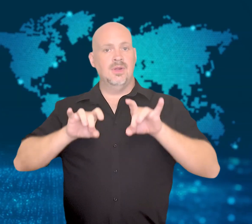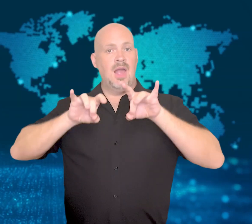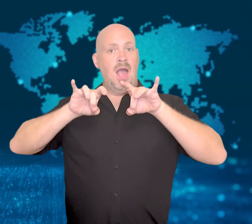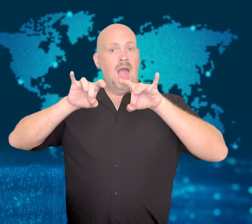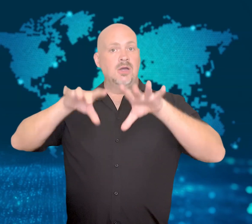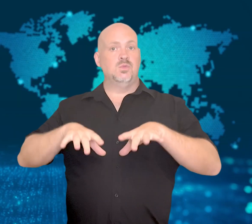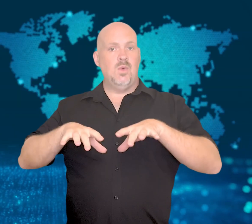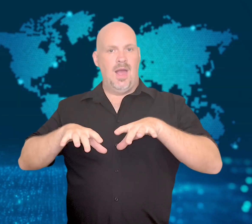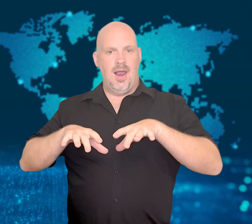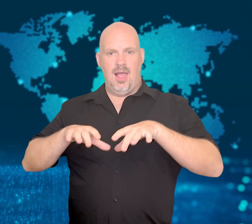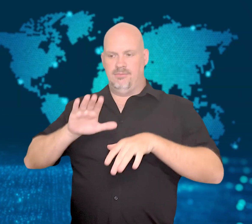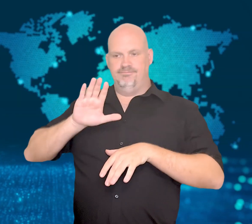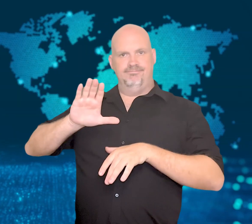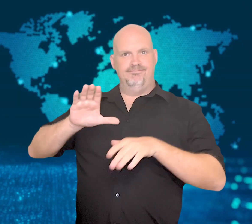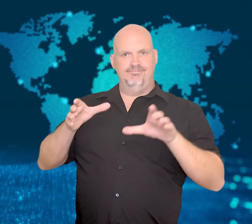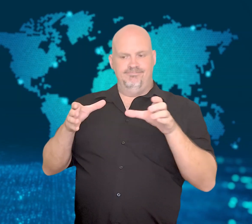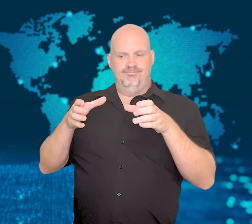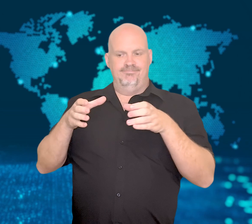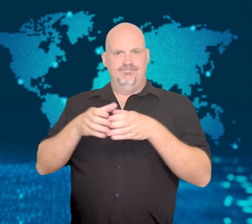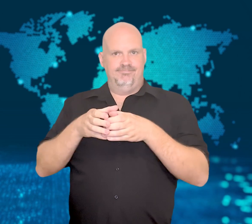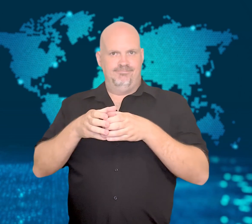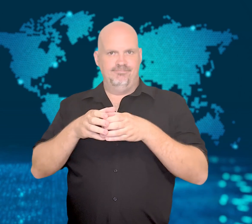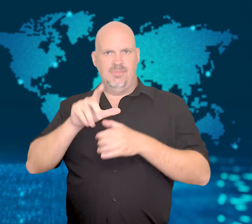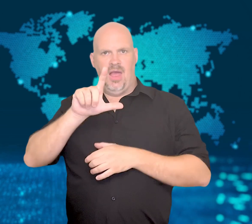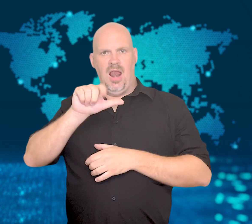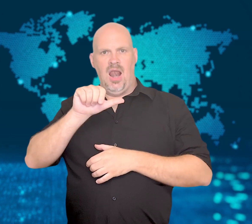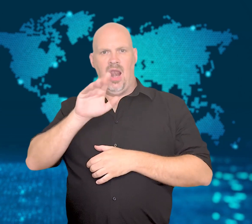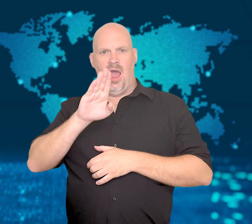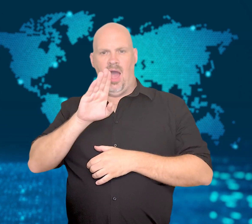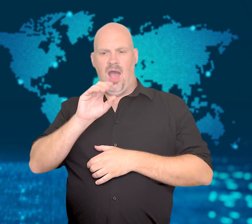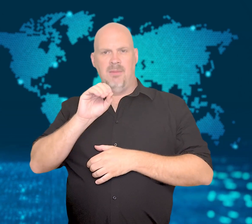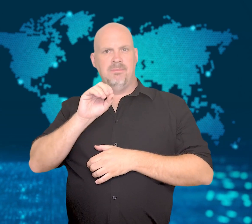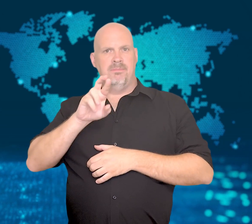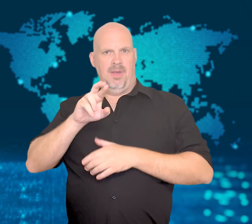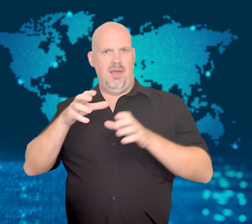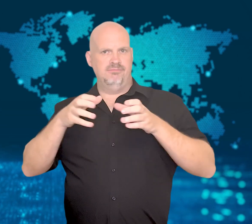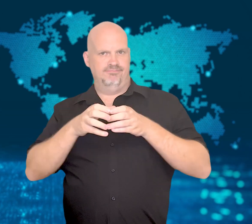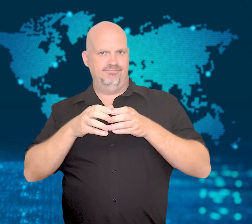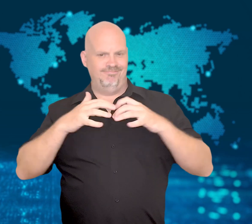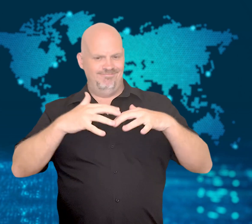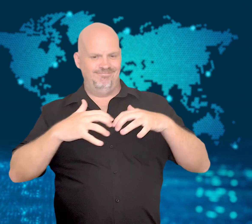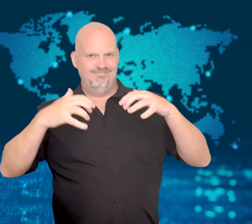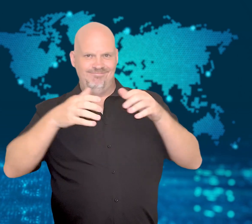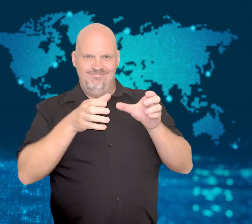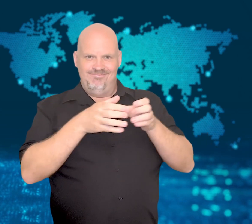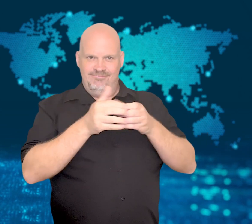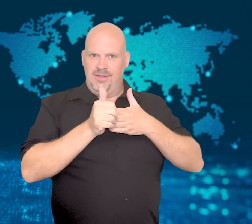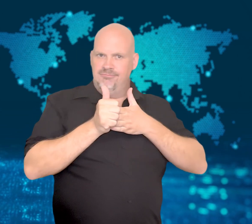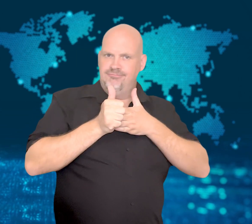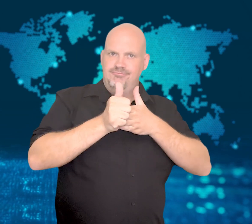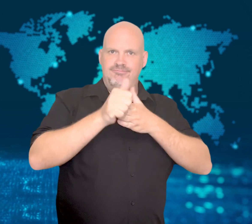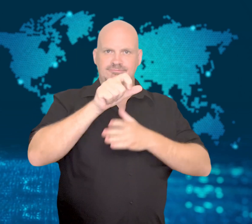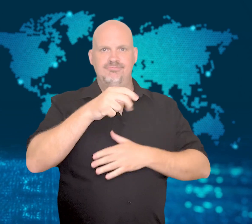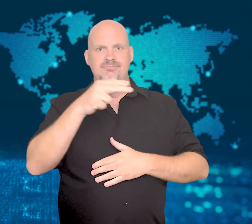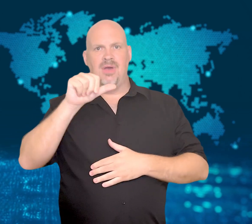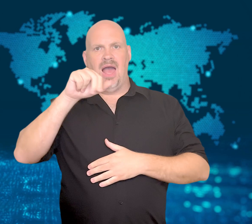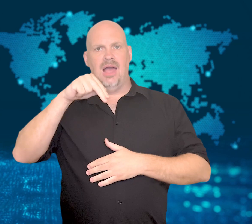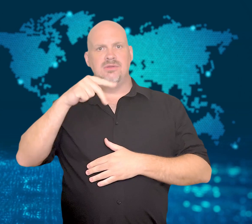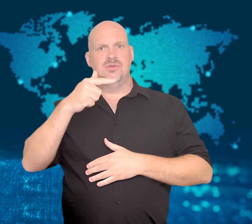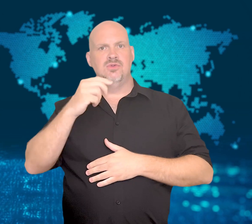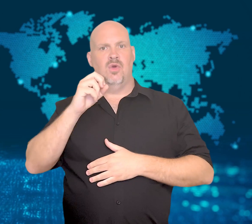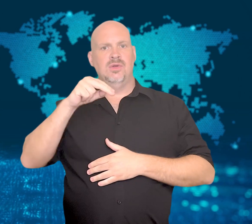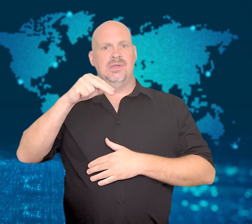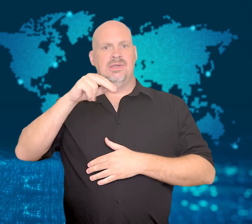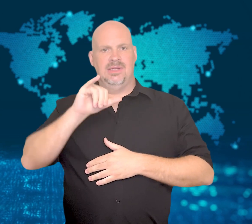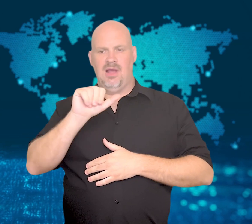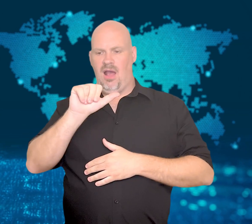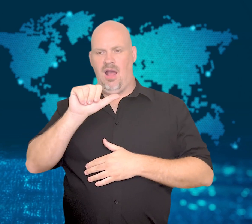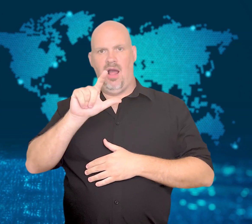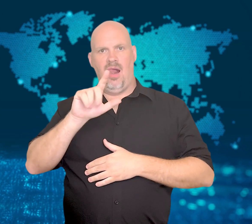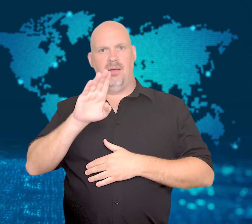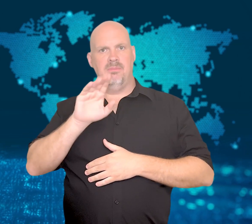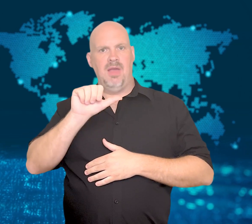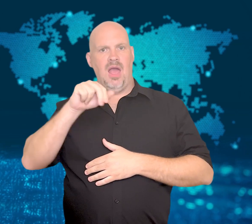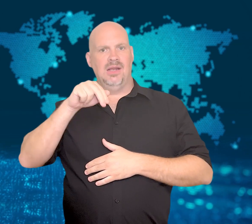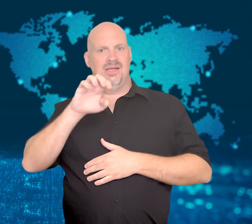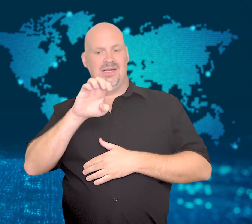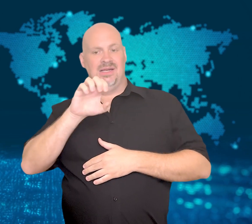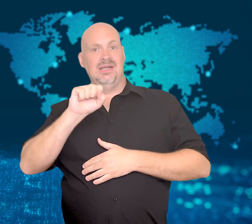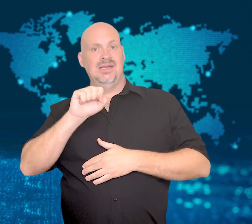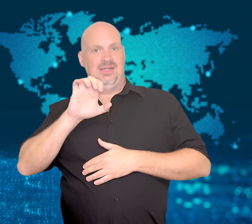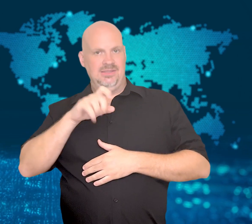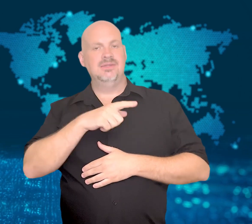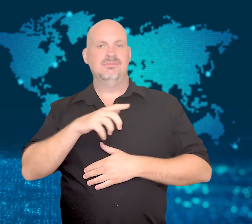[GAVIN]: Australia's Labor Party leader, Anthony Albanese,